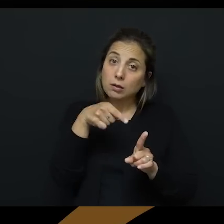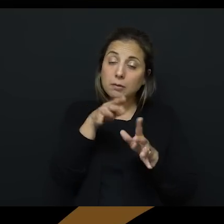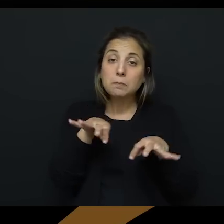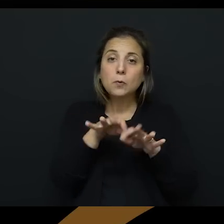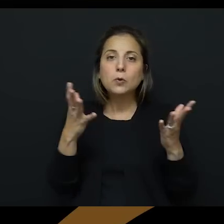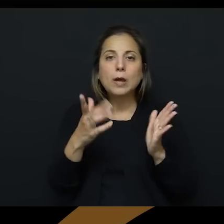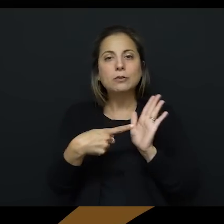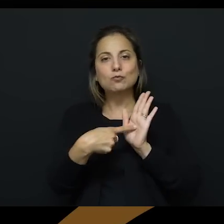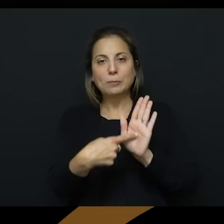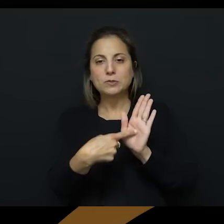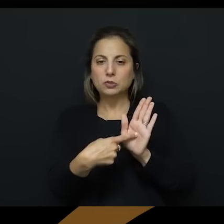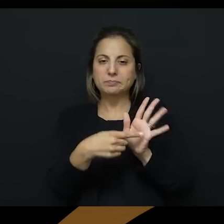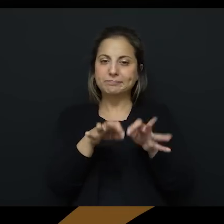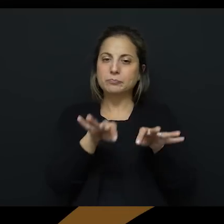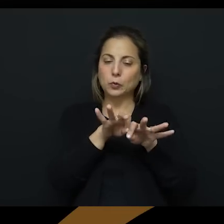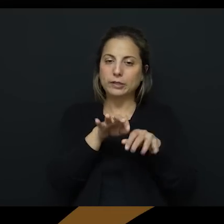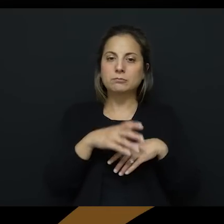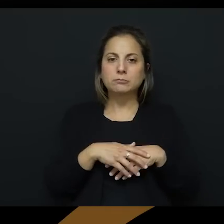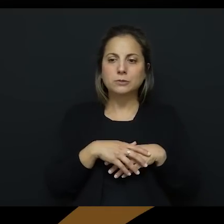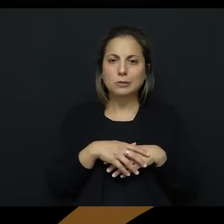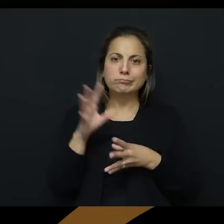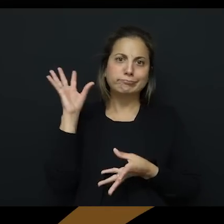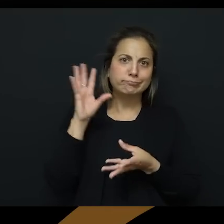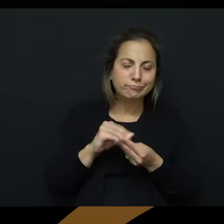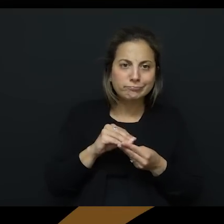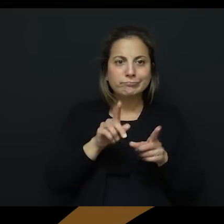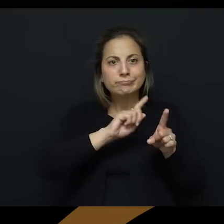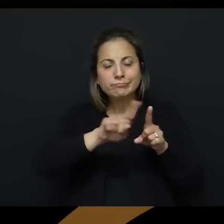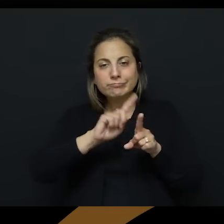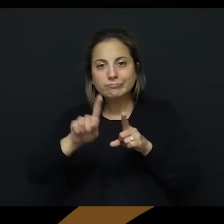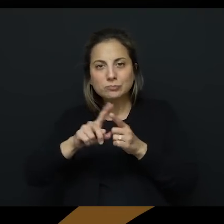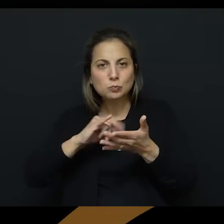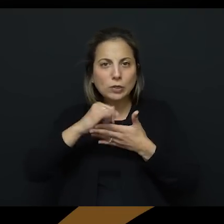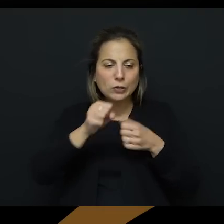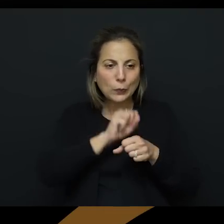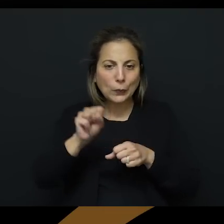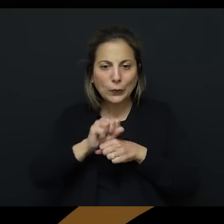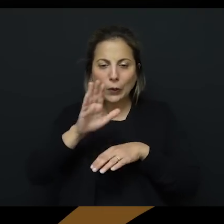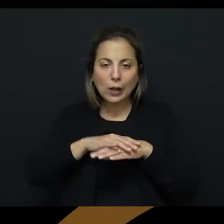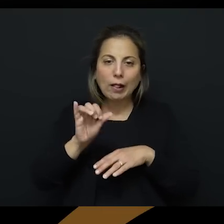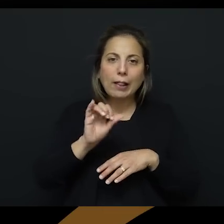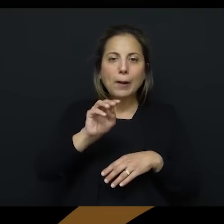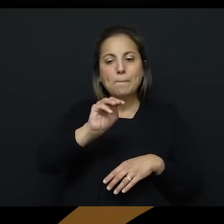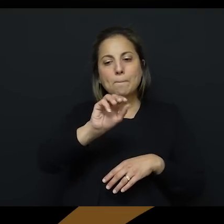And, you know, I've worked on a lot of projects over the years, you know, whether it's Marvel’s “Daredevil”